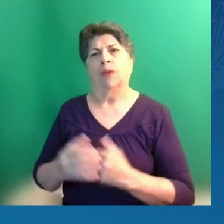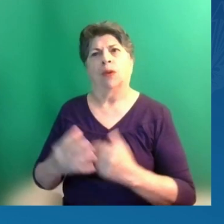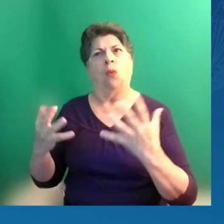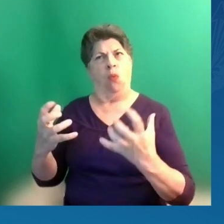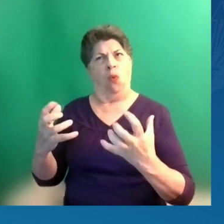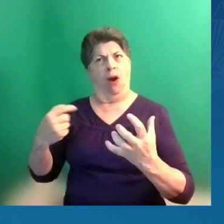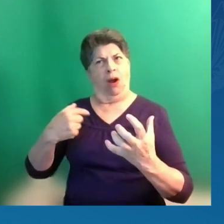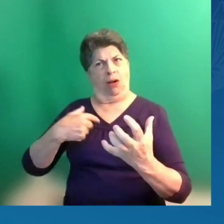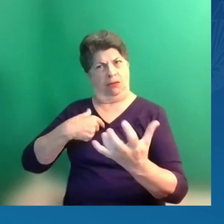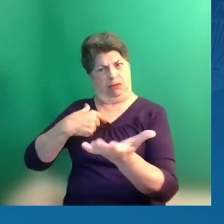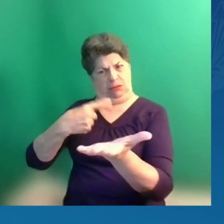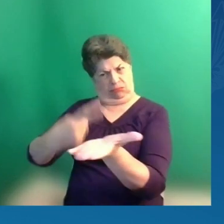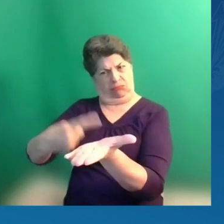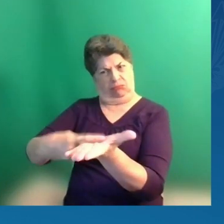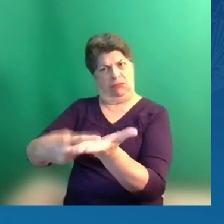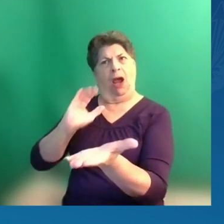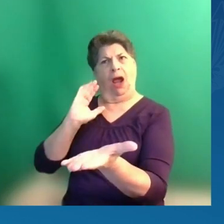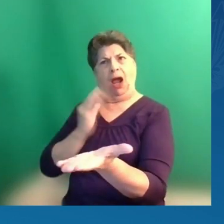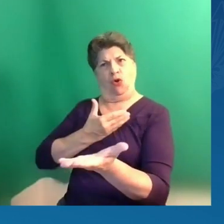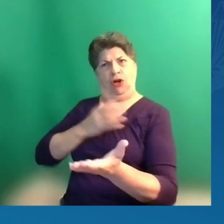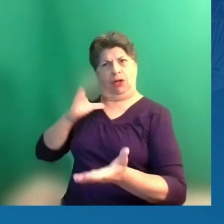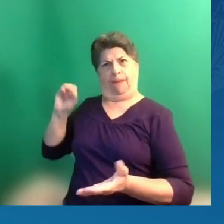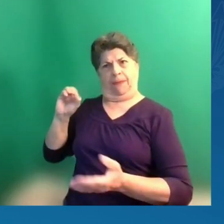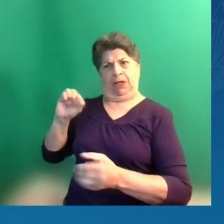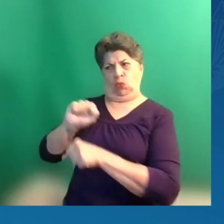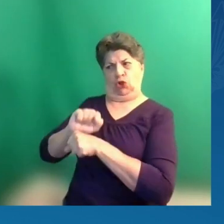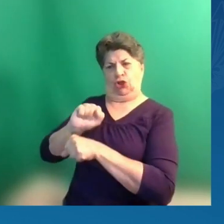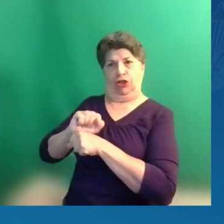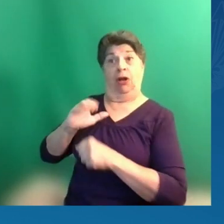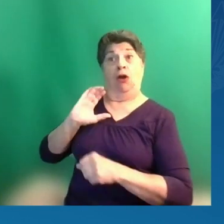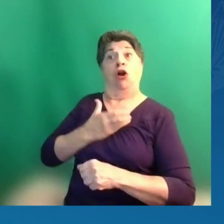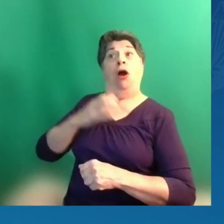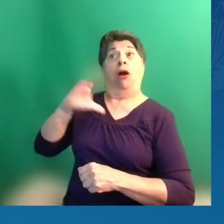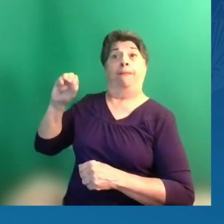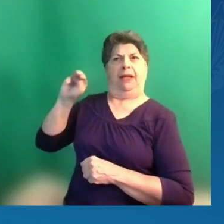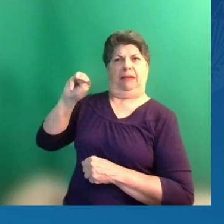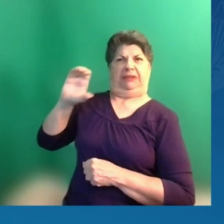are doing to contribute to the U.S. government's efforts to promote water security.